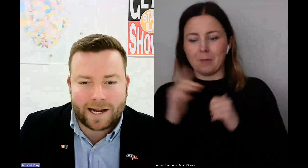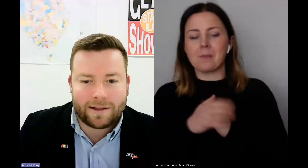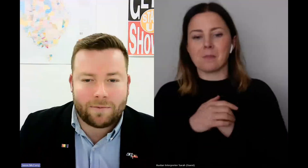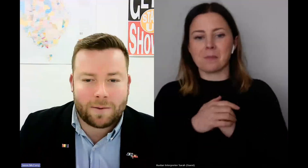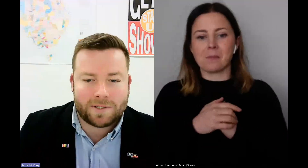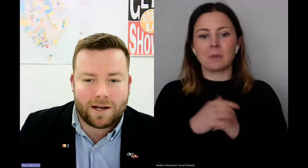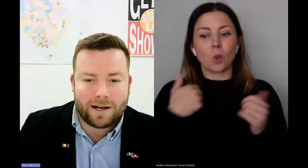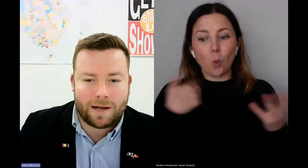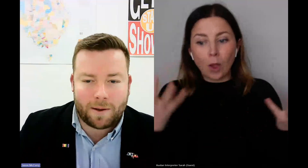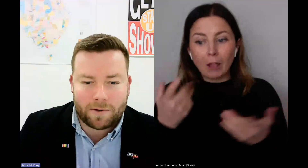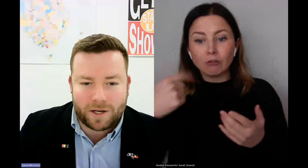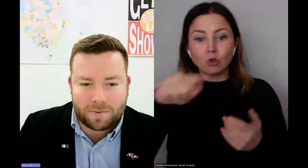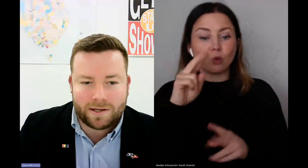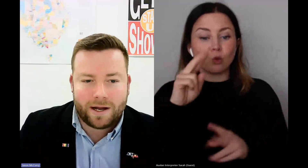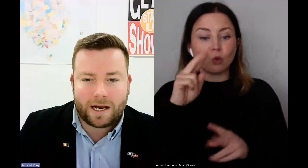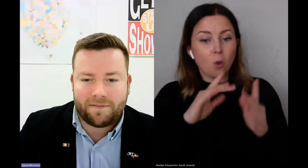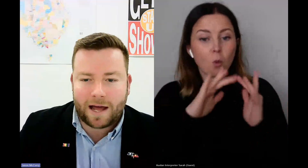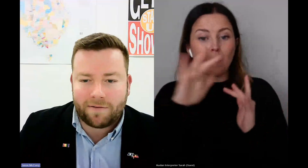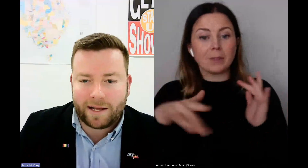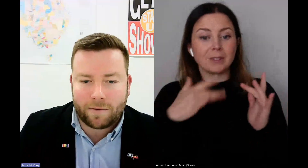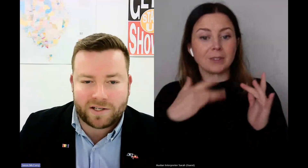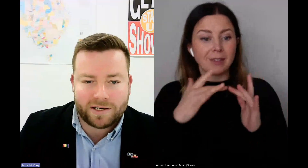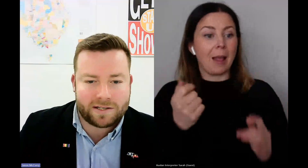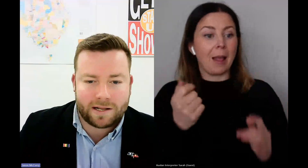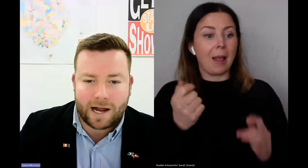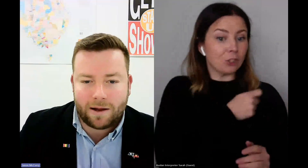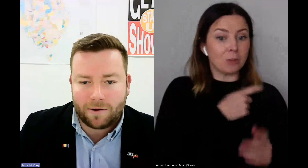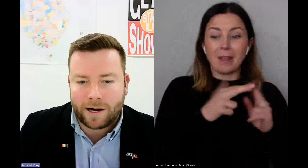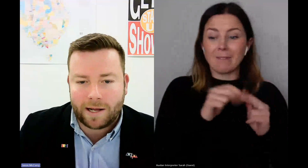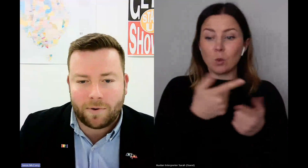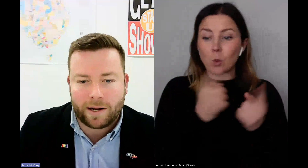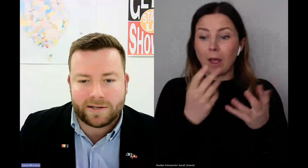check out the website and memberships and if you have any questions today or at any point